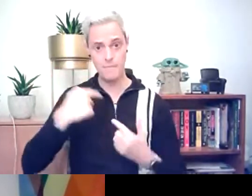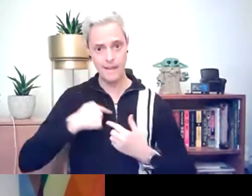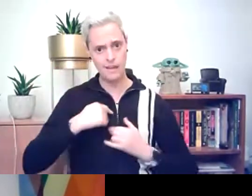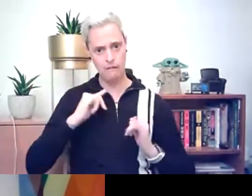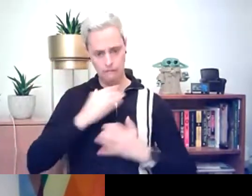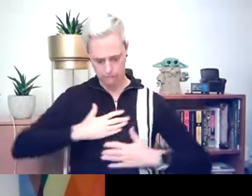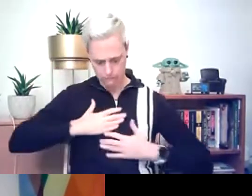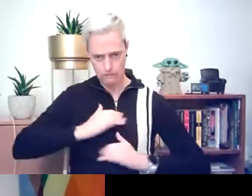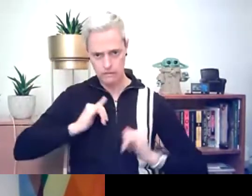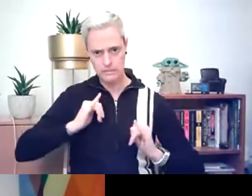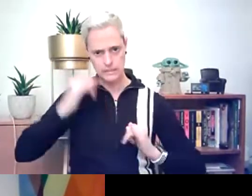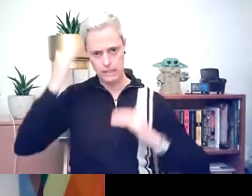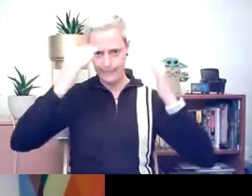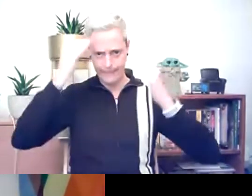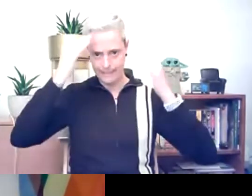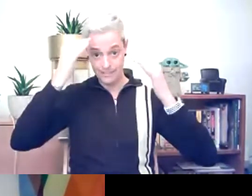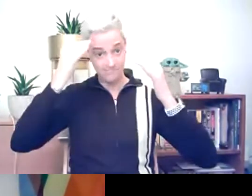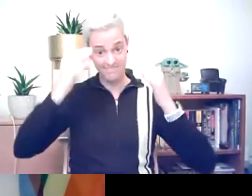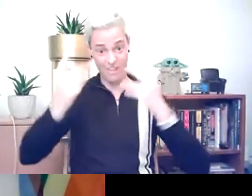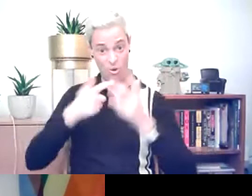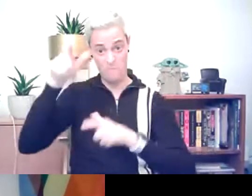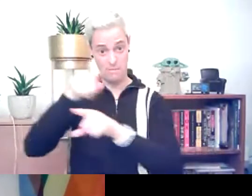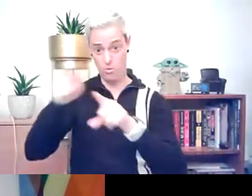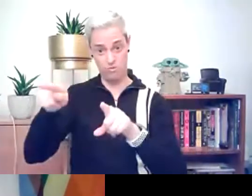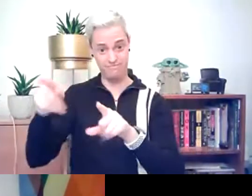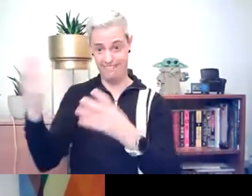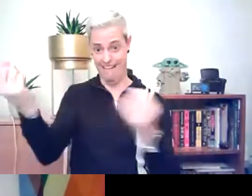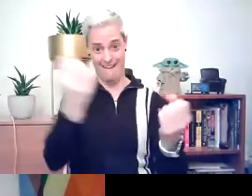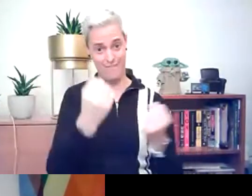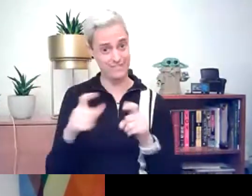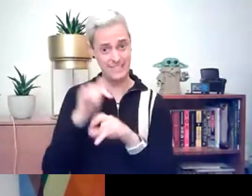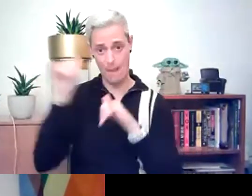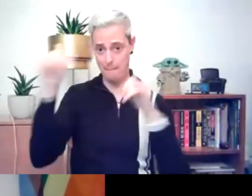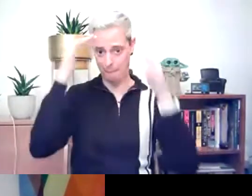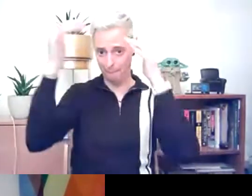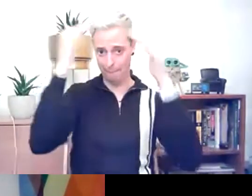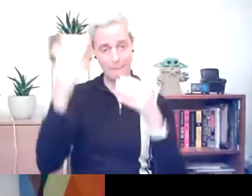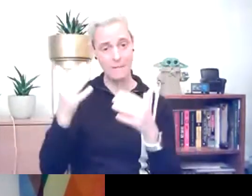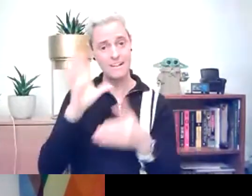thoughts as well and you will find those groups, you know, especially now that it's so much